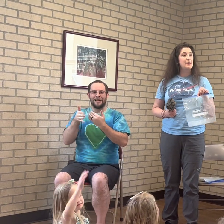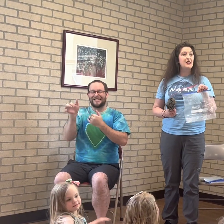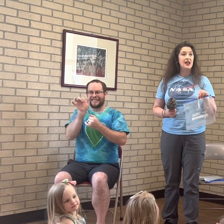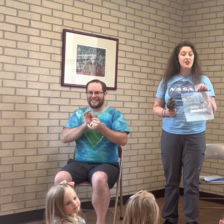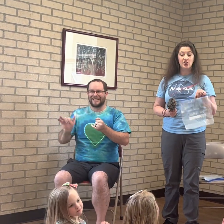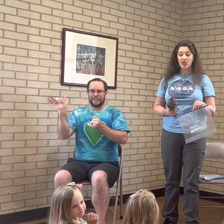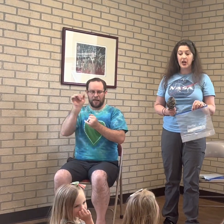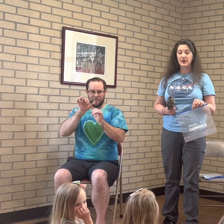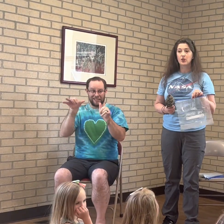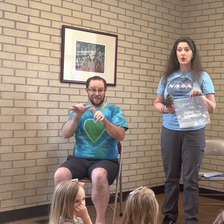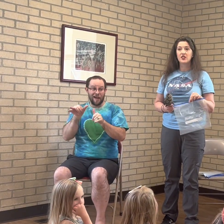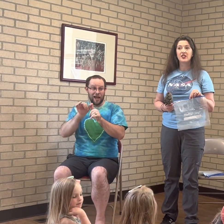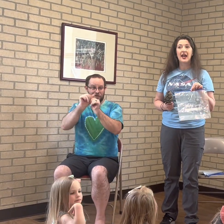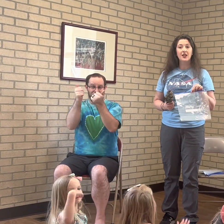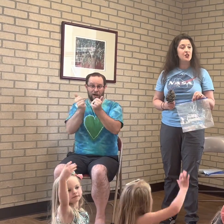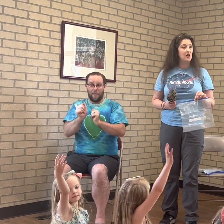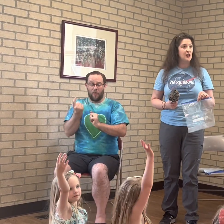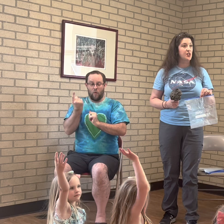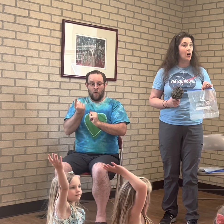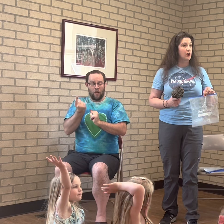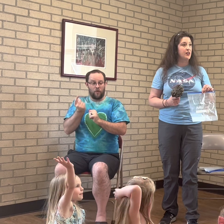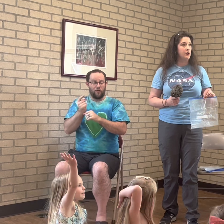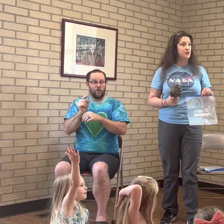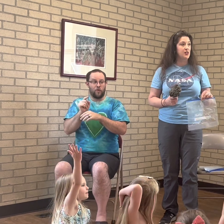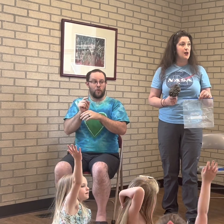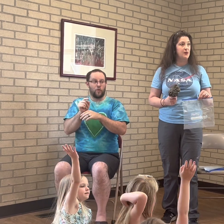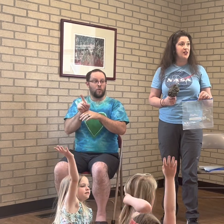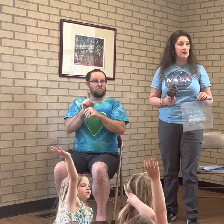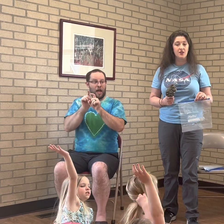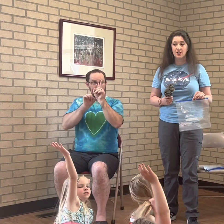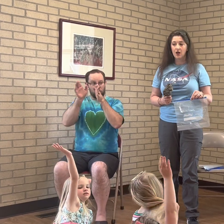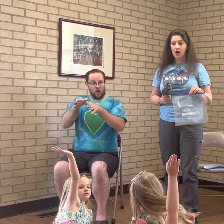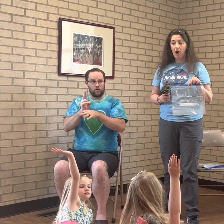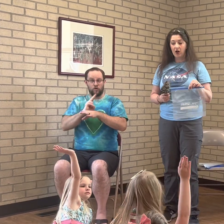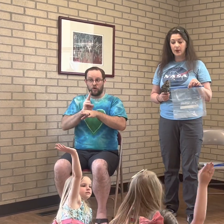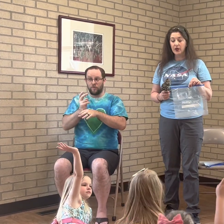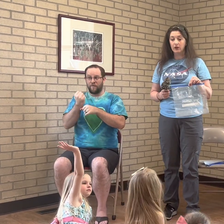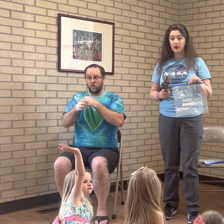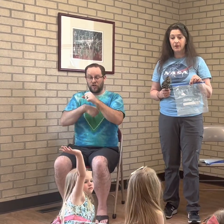size and shape as the ones the astronauts are going to use in a couple of years on the Moon.